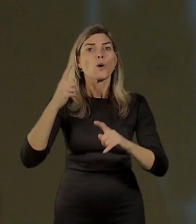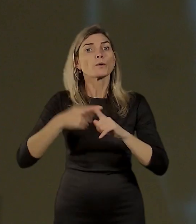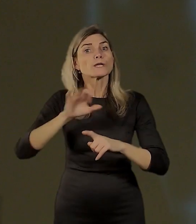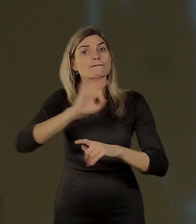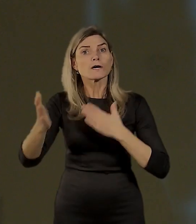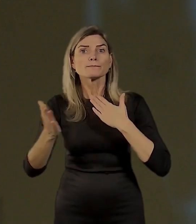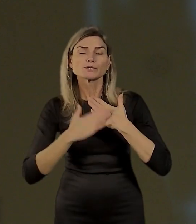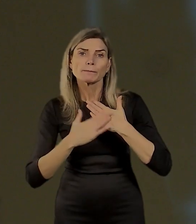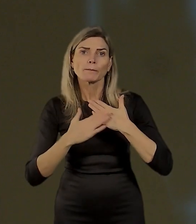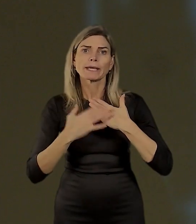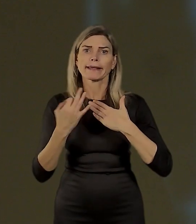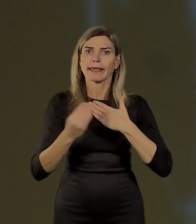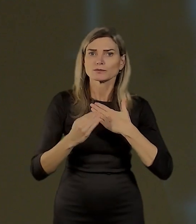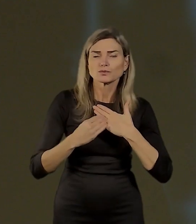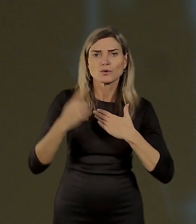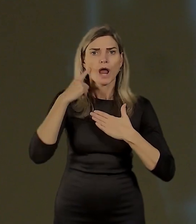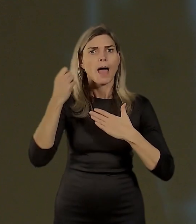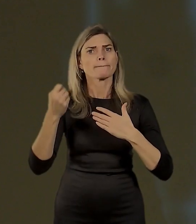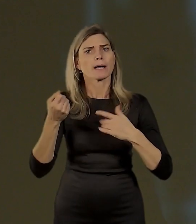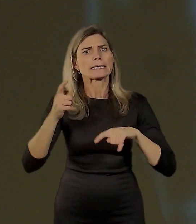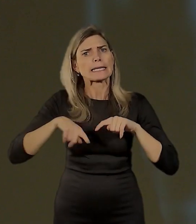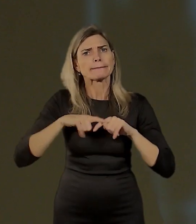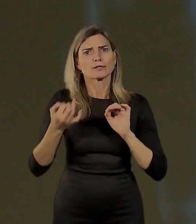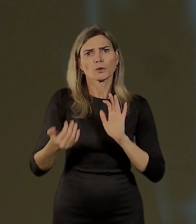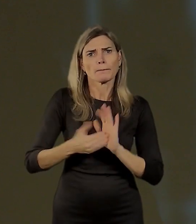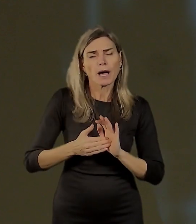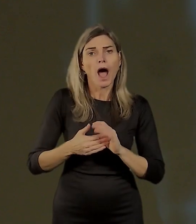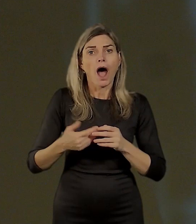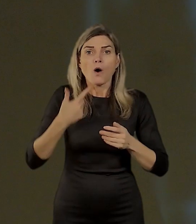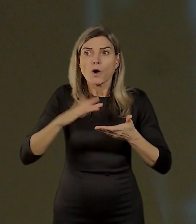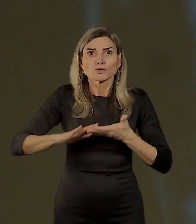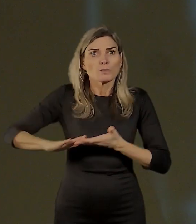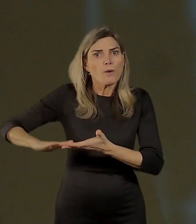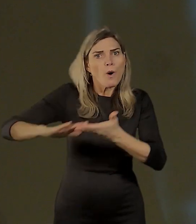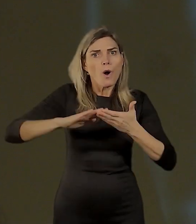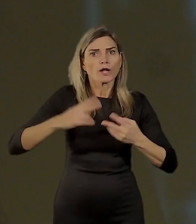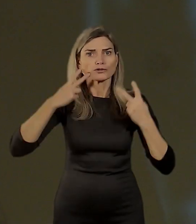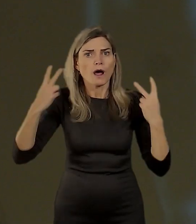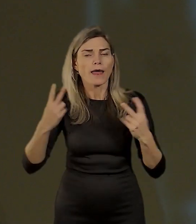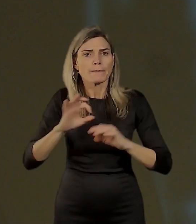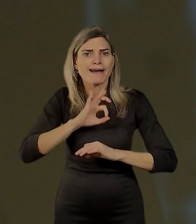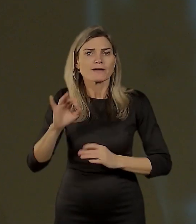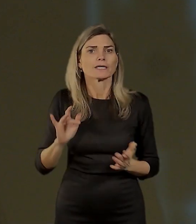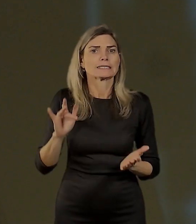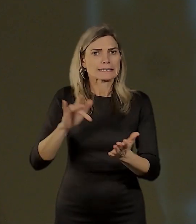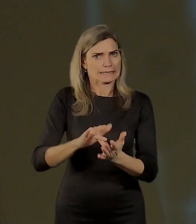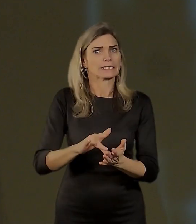As a local government, we hope that other investors will choose a similar approach.